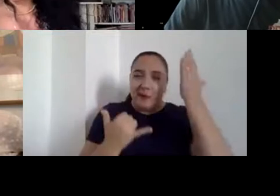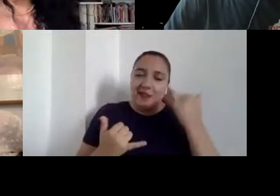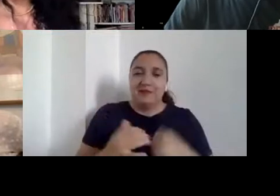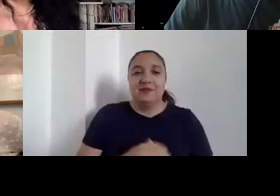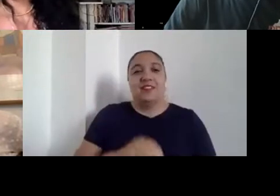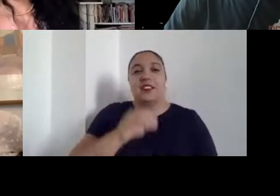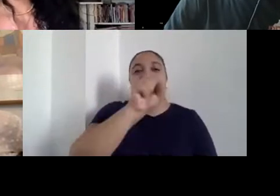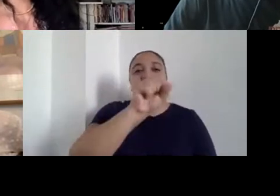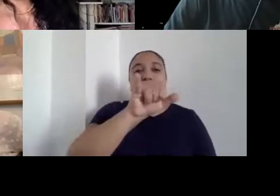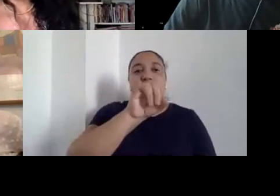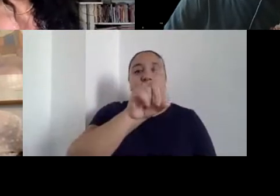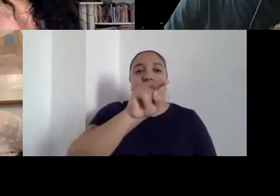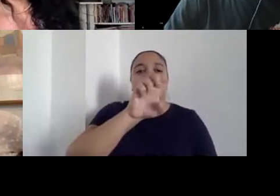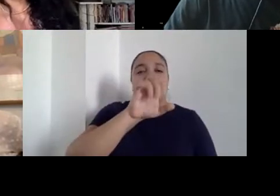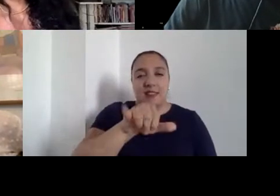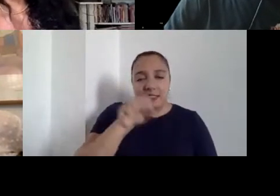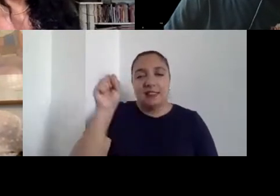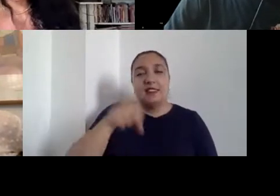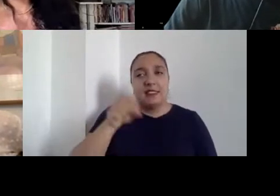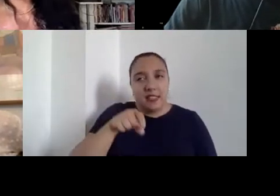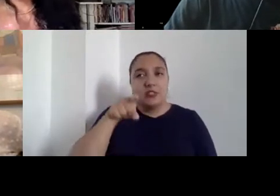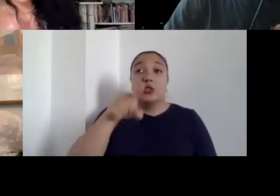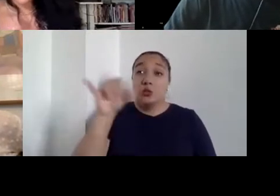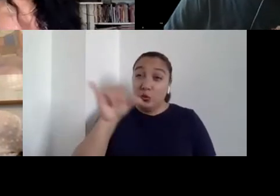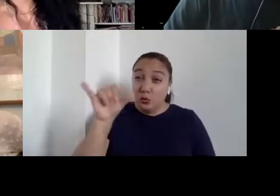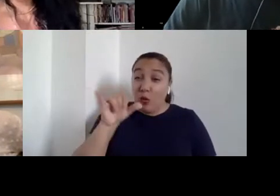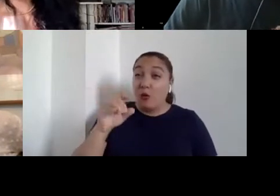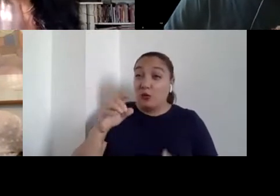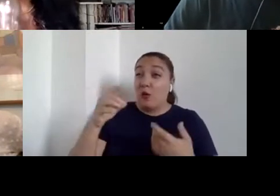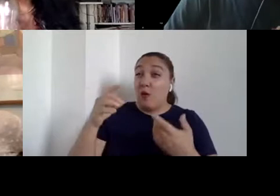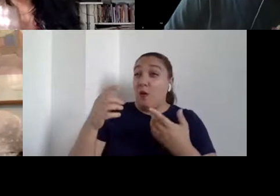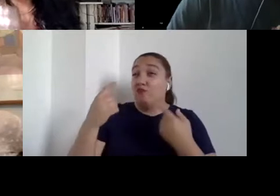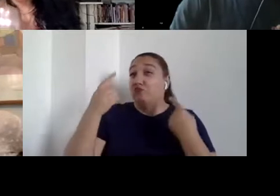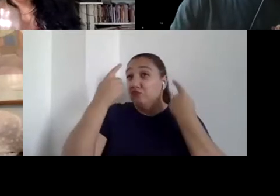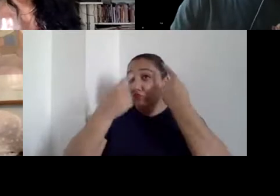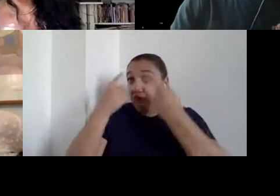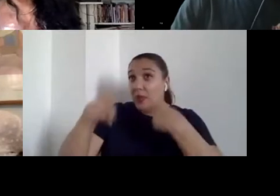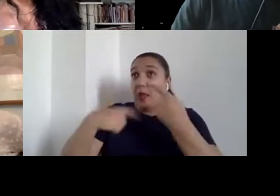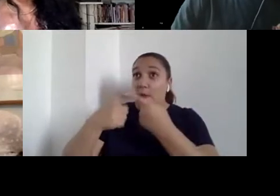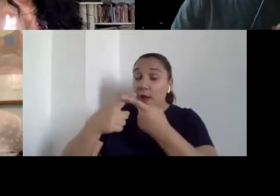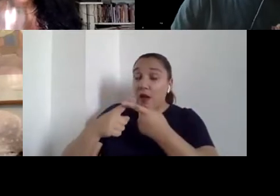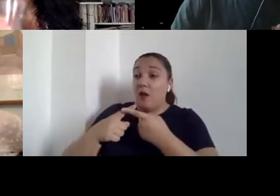alluding to the different communities of practice and production intersect. I want to shout